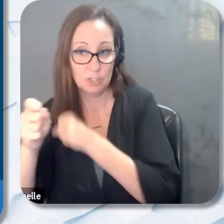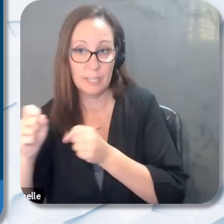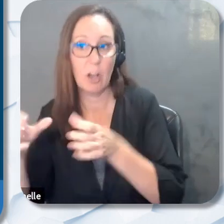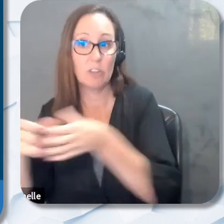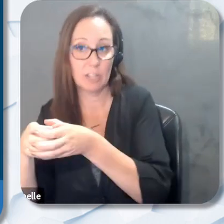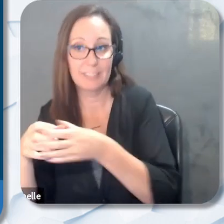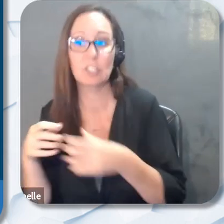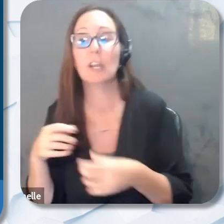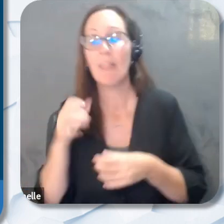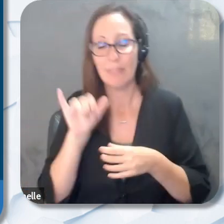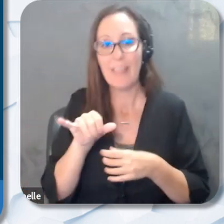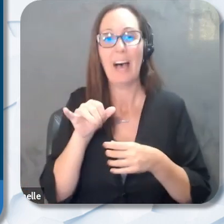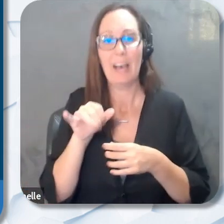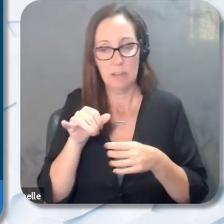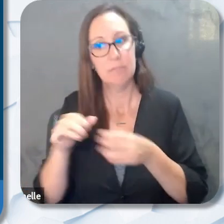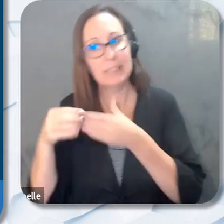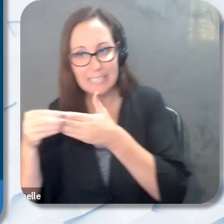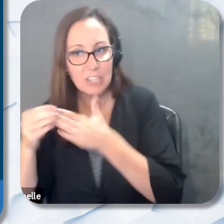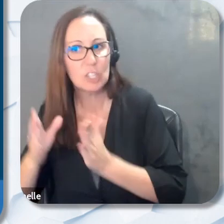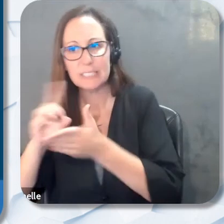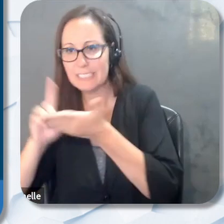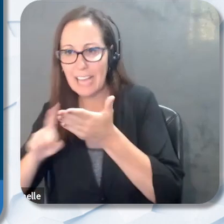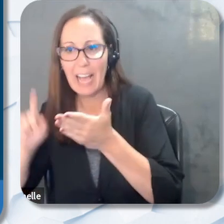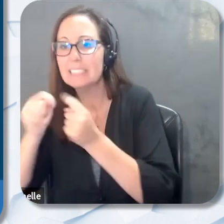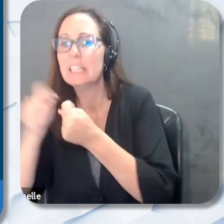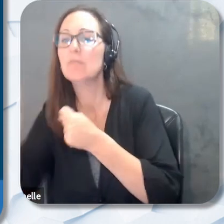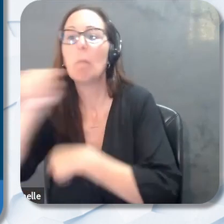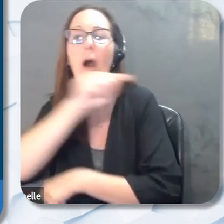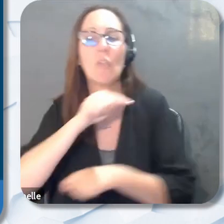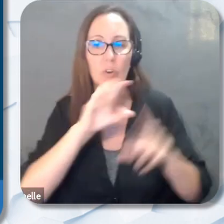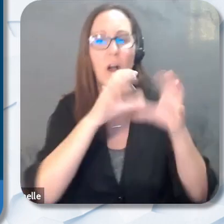closely with leaders and design teams from other constellations to understand identify